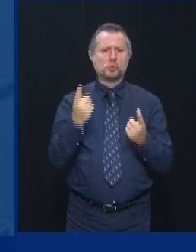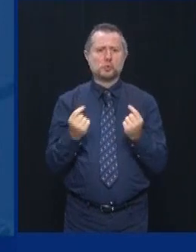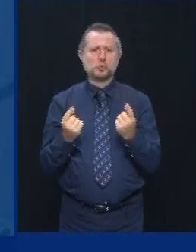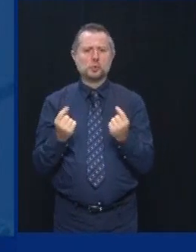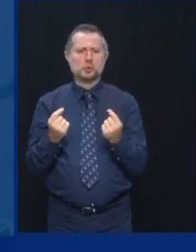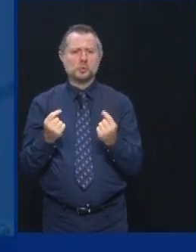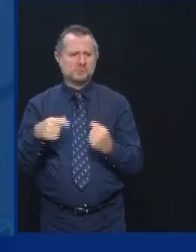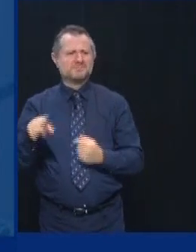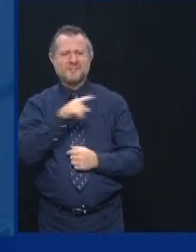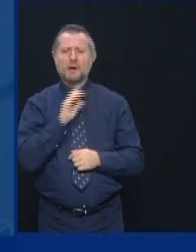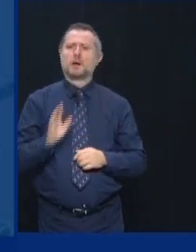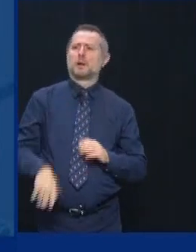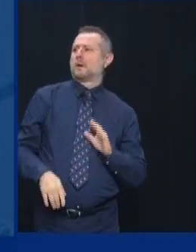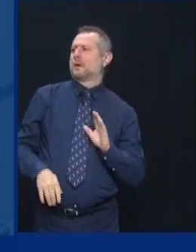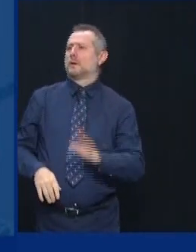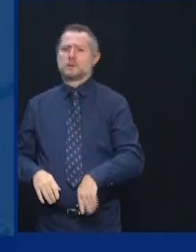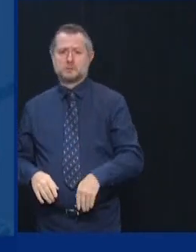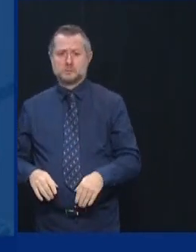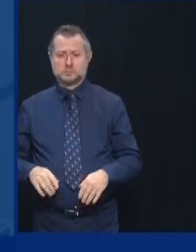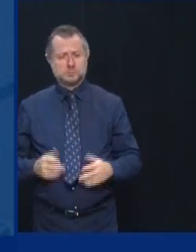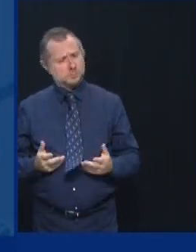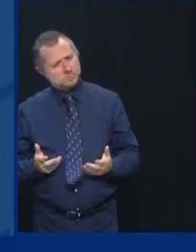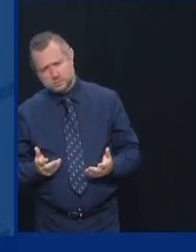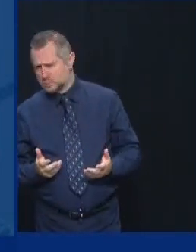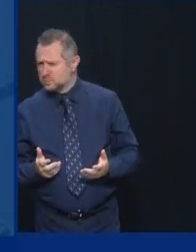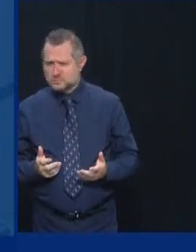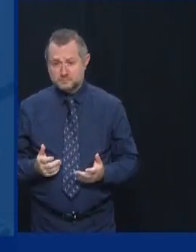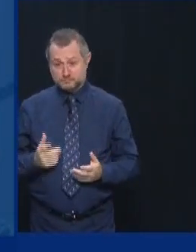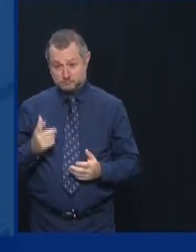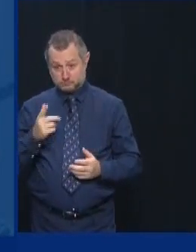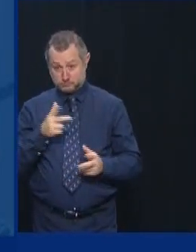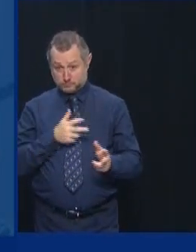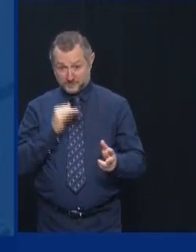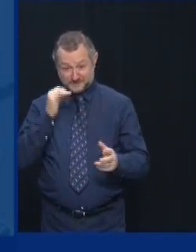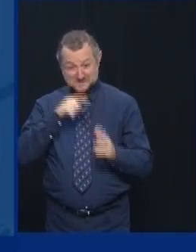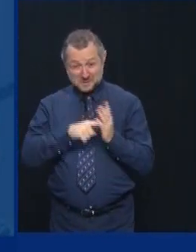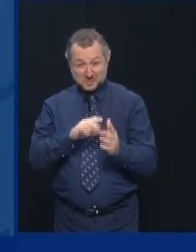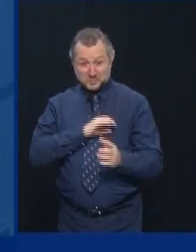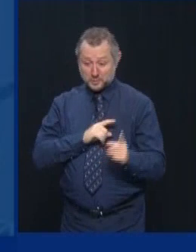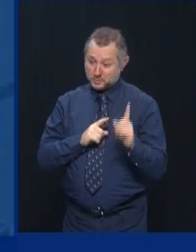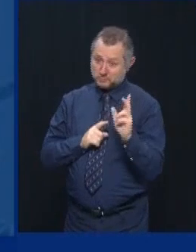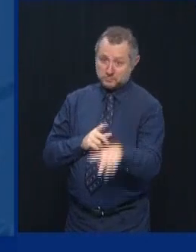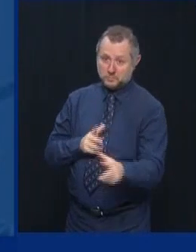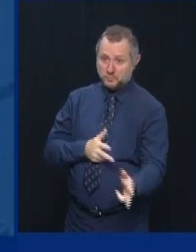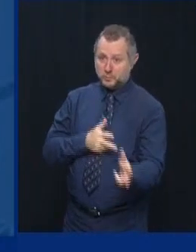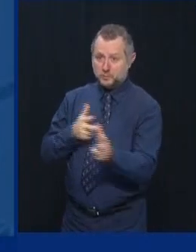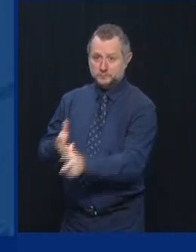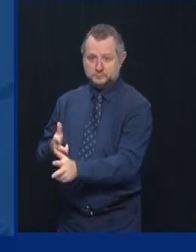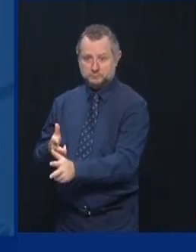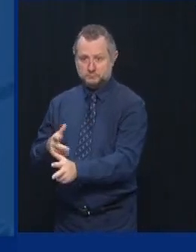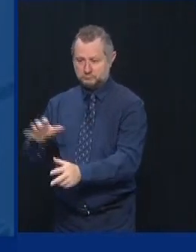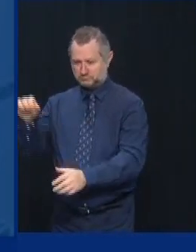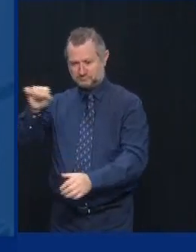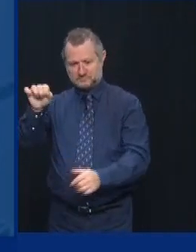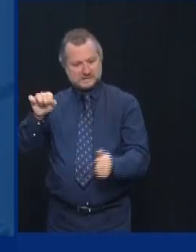STORE. WE ARE PAST THAT. EVERYBODY KNOWS THE RULES. YOU DON'T HAVE TO PULL OVER A